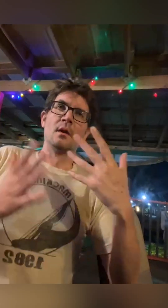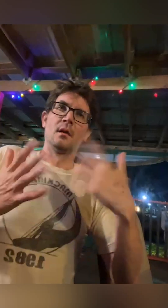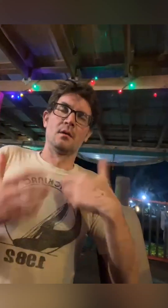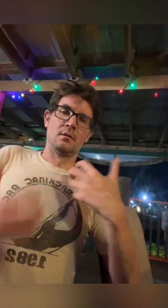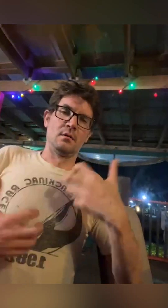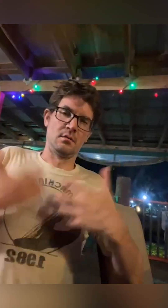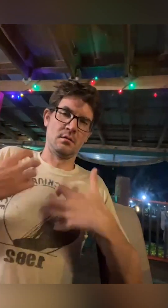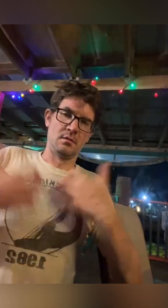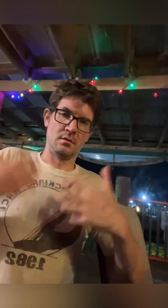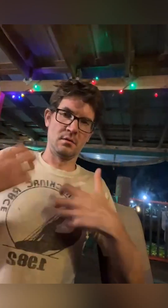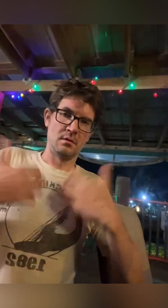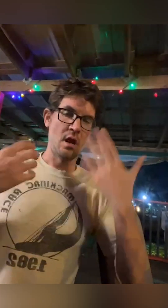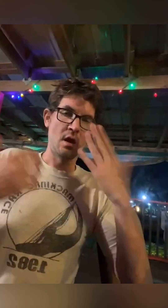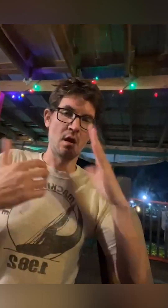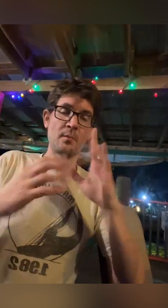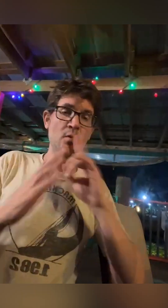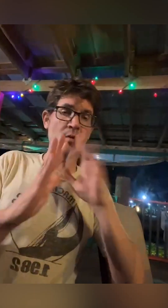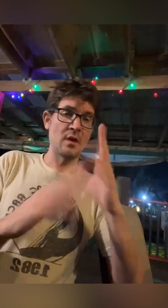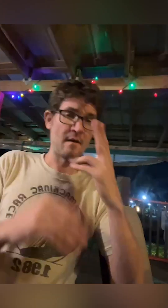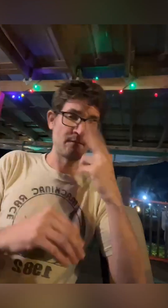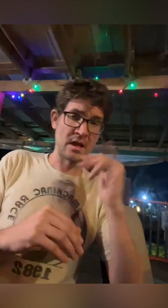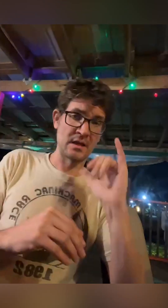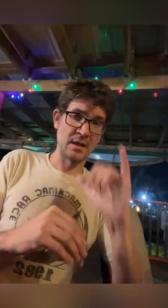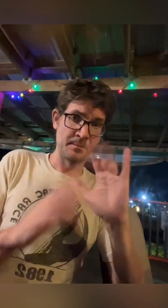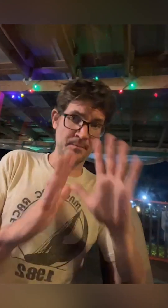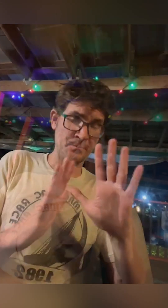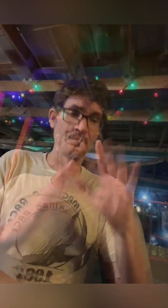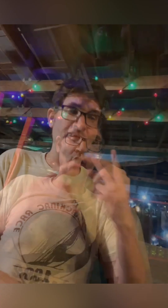I’m frustrated, but honestly… it’s a little funny.